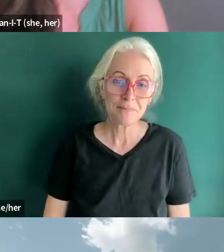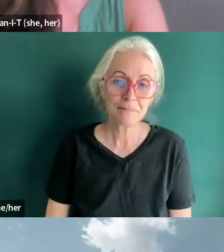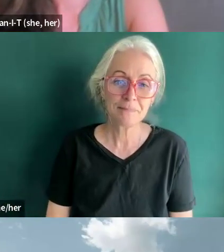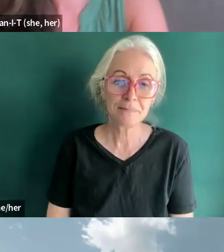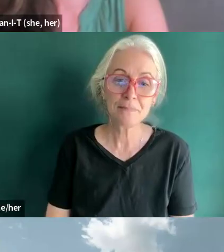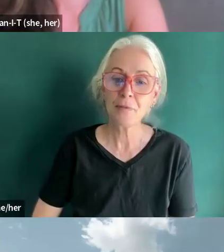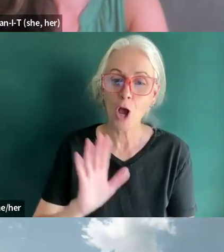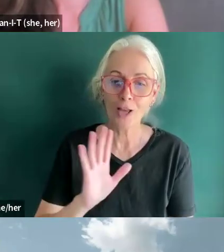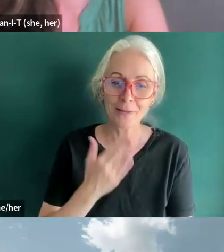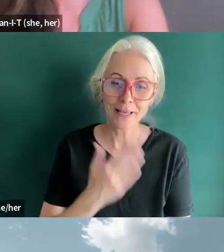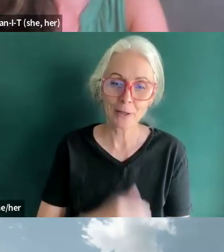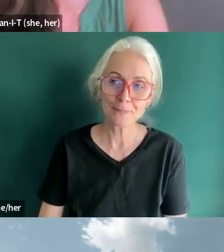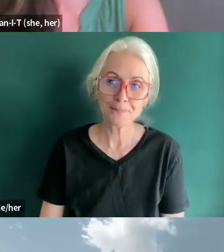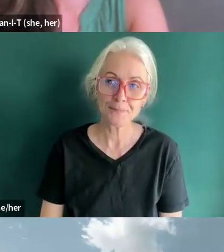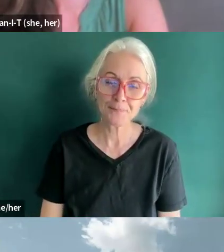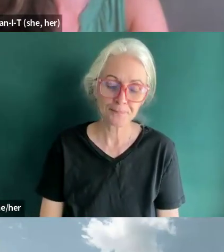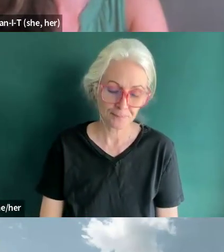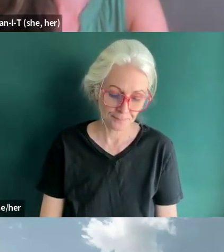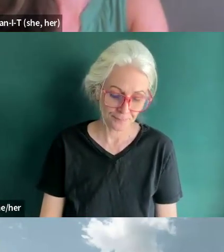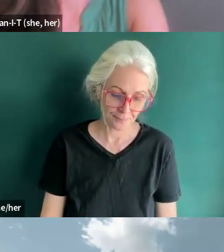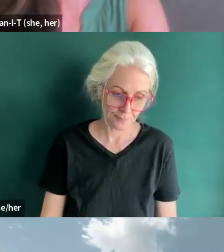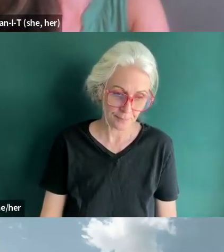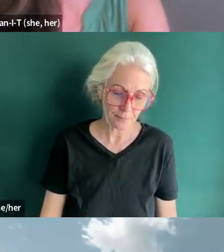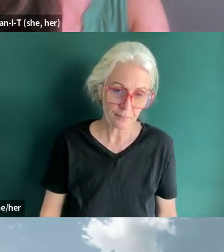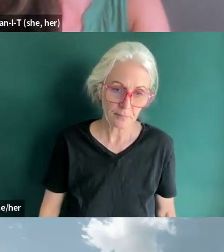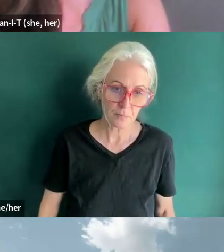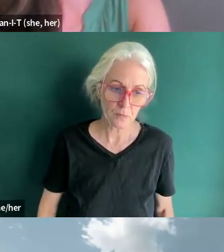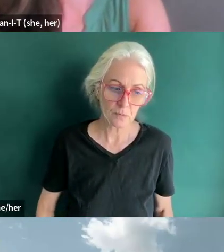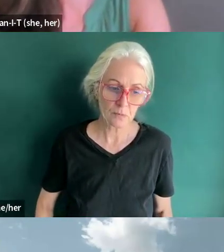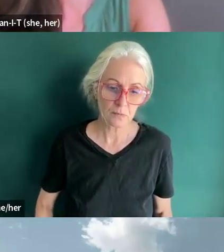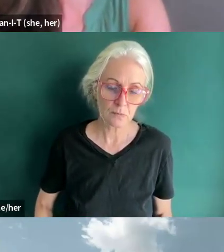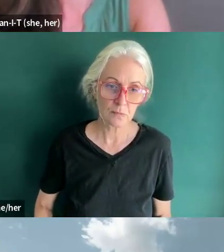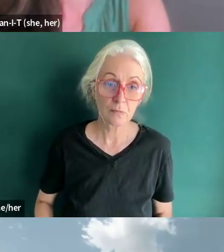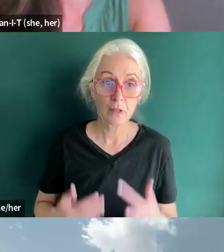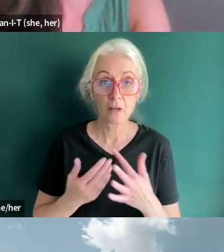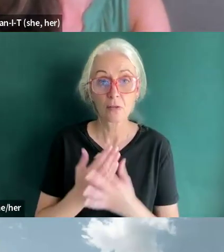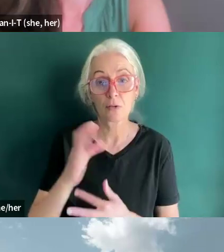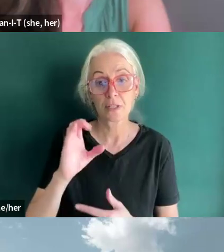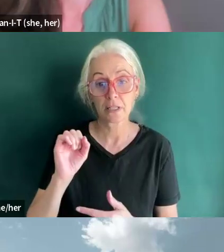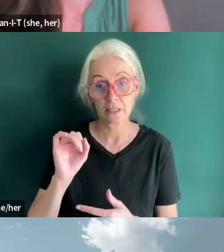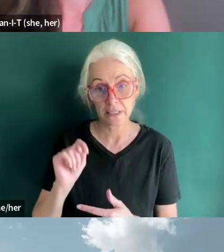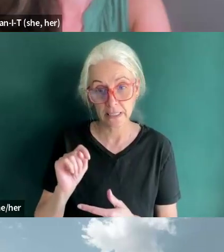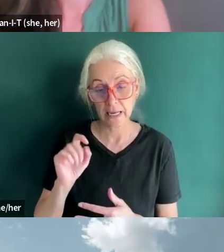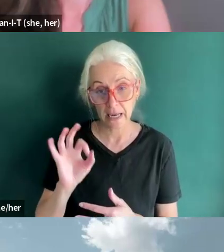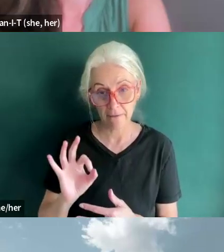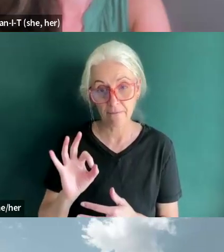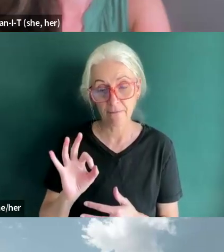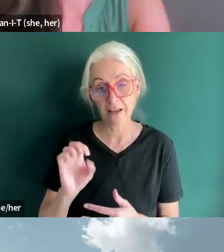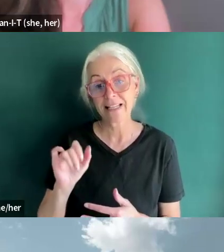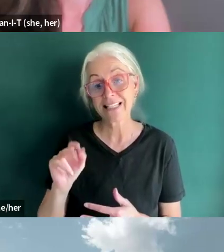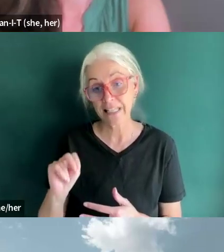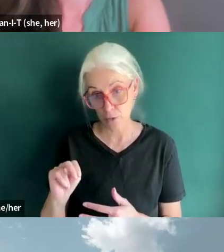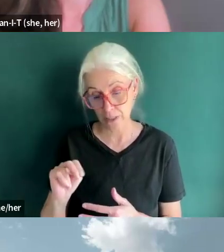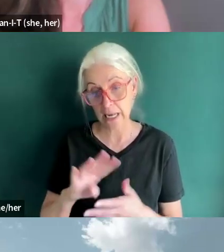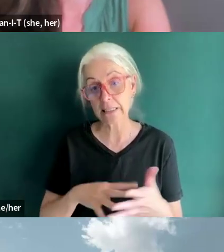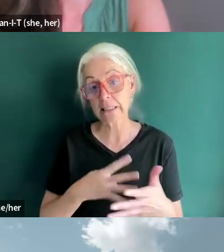Awesome, thank you very much, Kat. So, through CETF, synchronized, online, 20 hours of training,